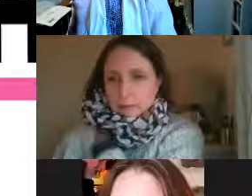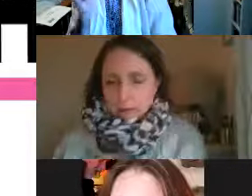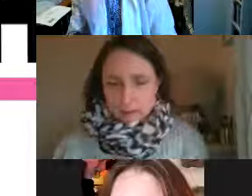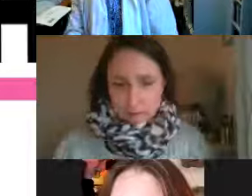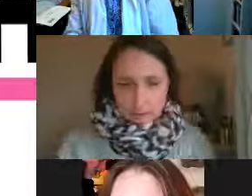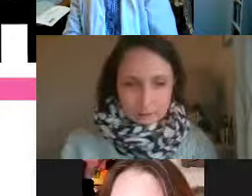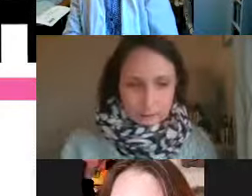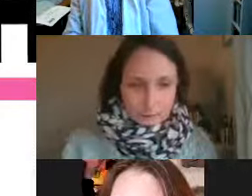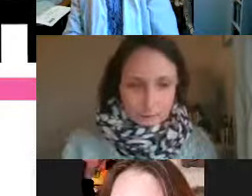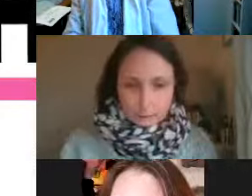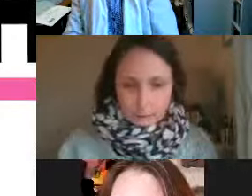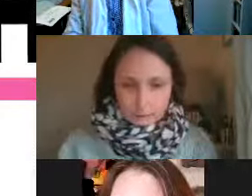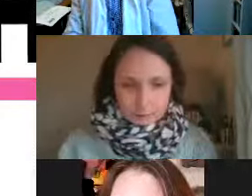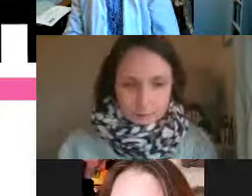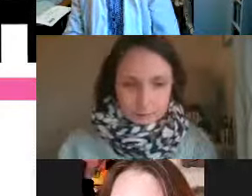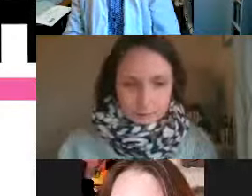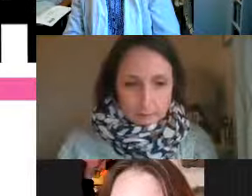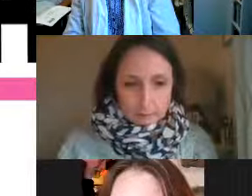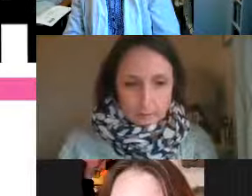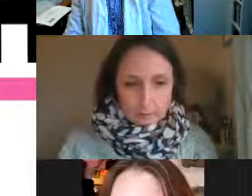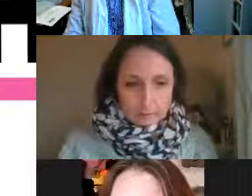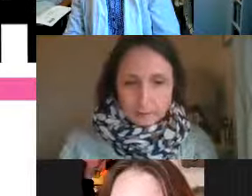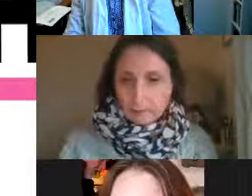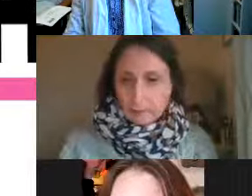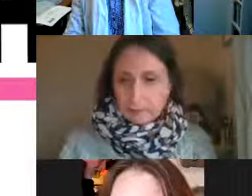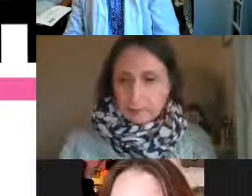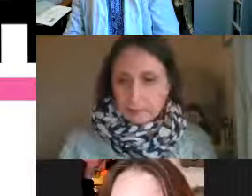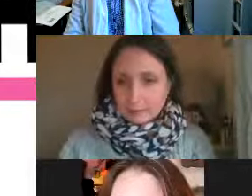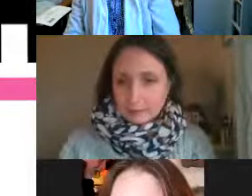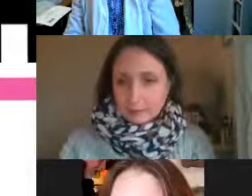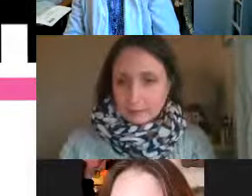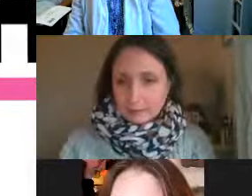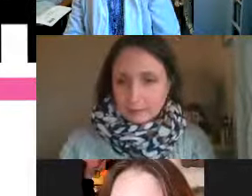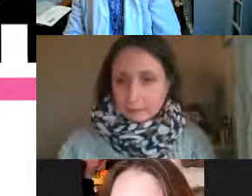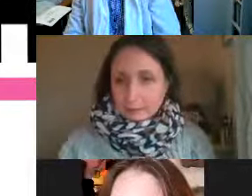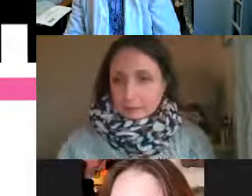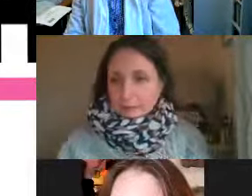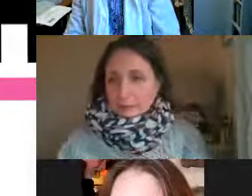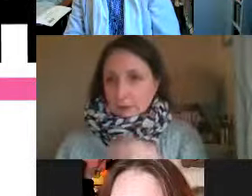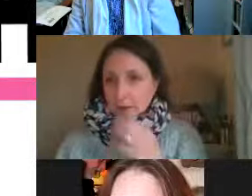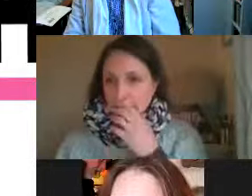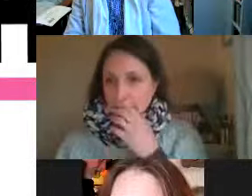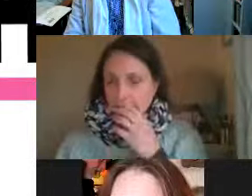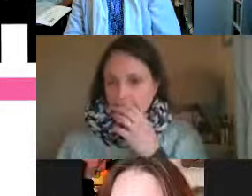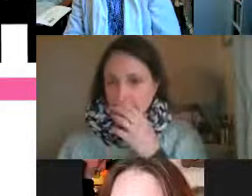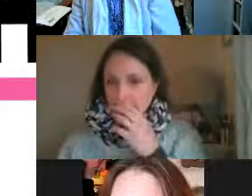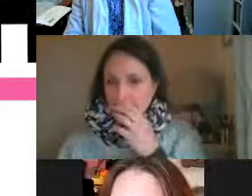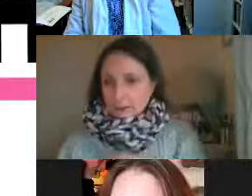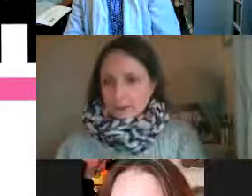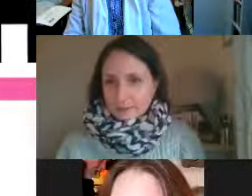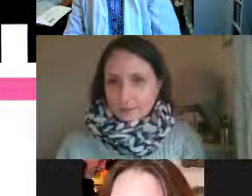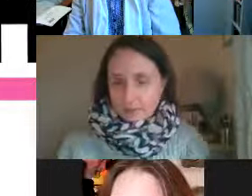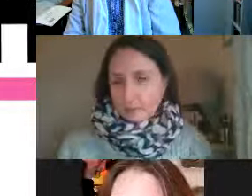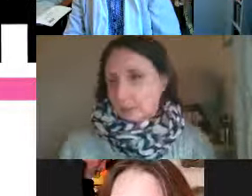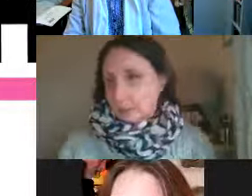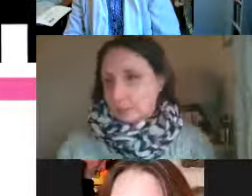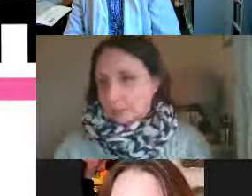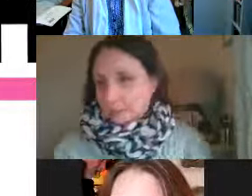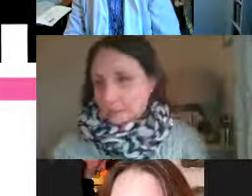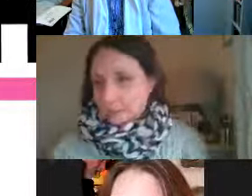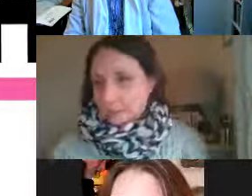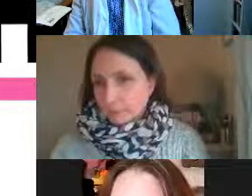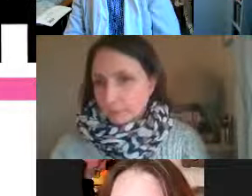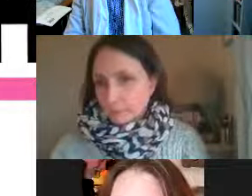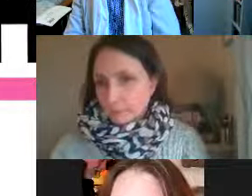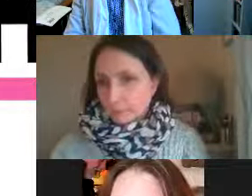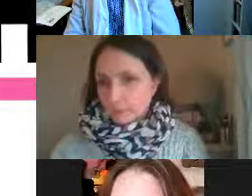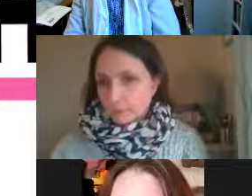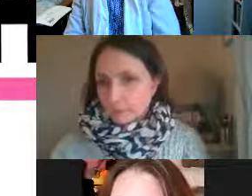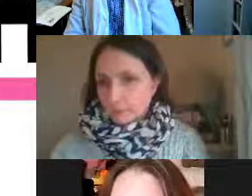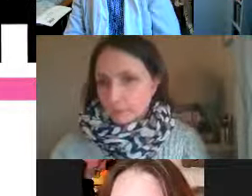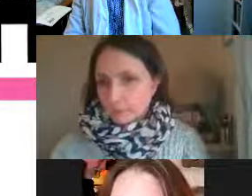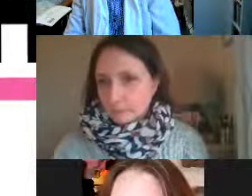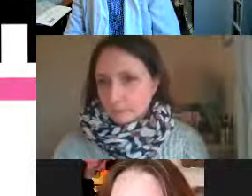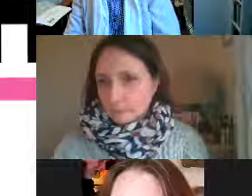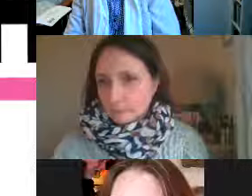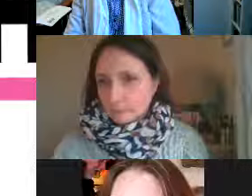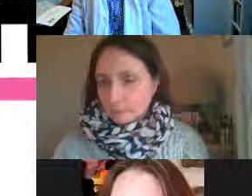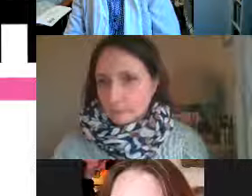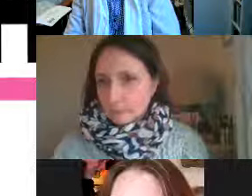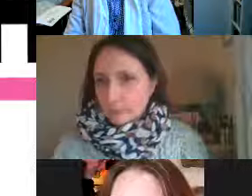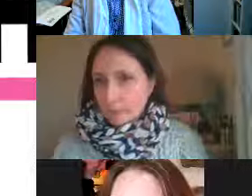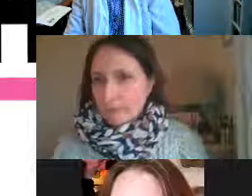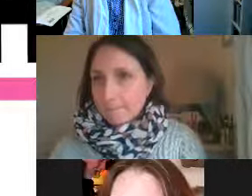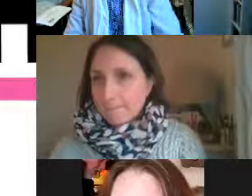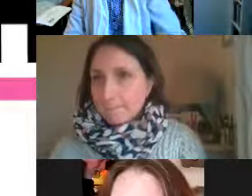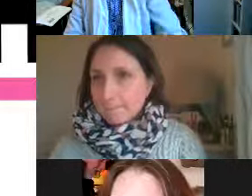no one's asked me a question that i can't answer yet